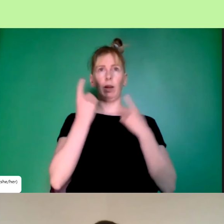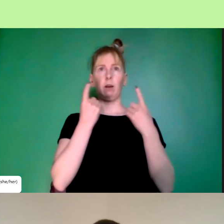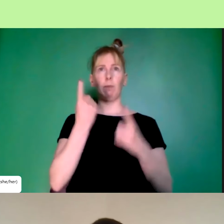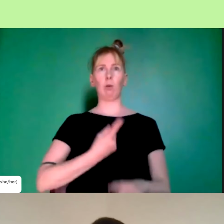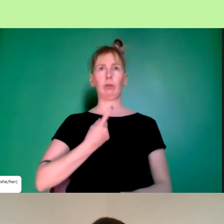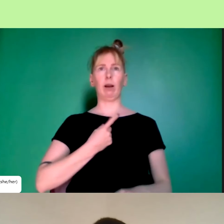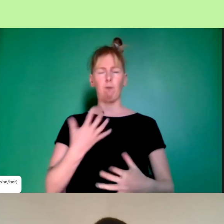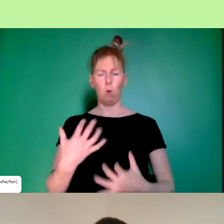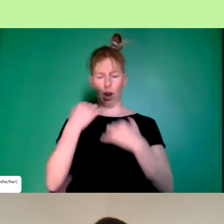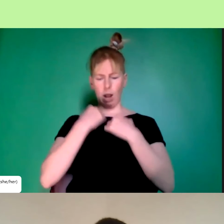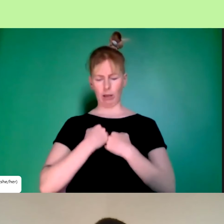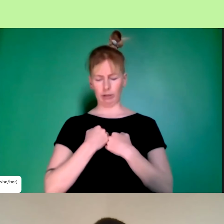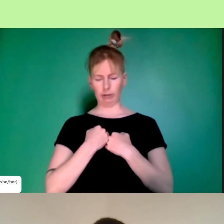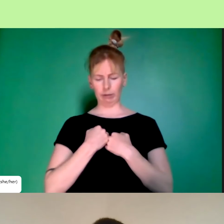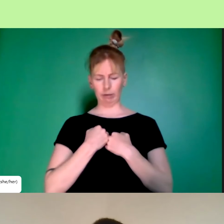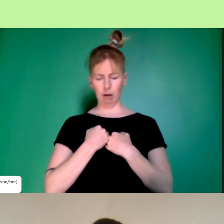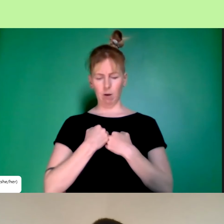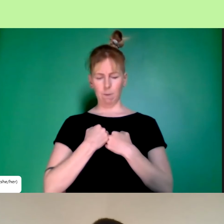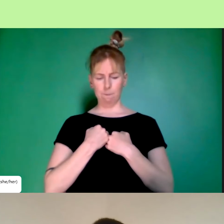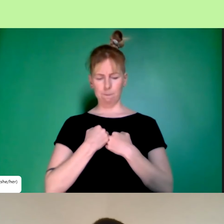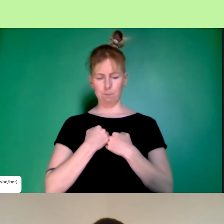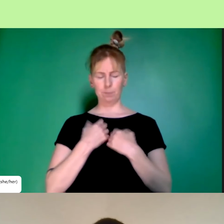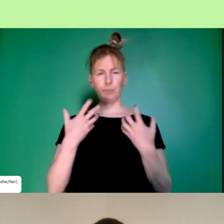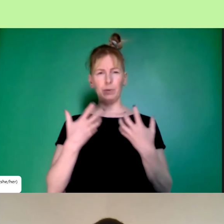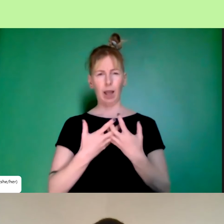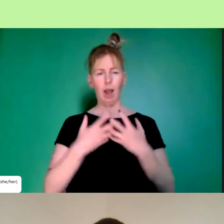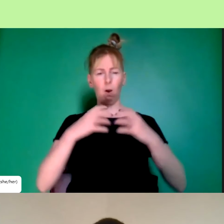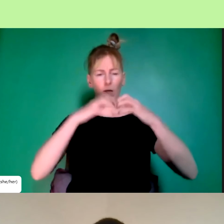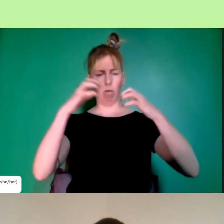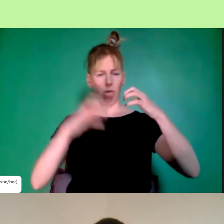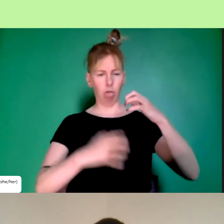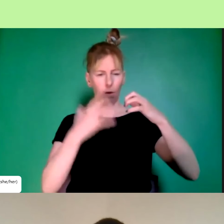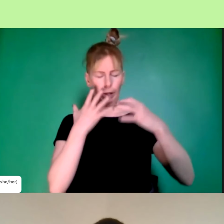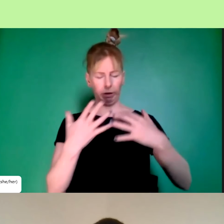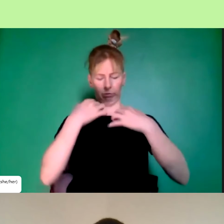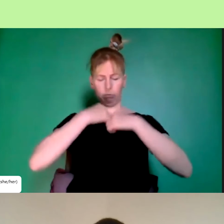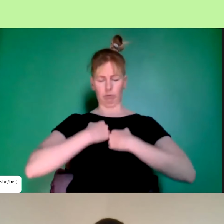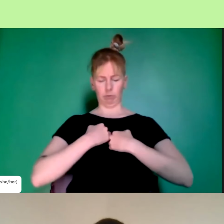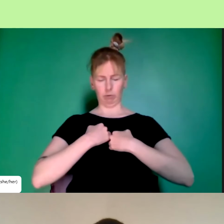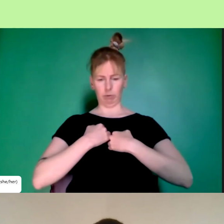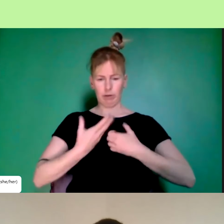is almost like reinstituting colonial, colonialism from a different perspective of, you